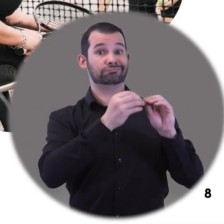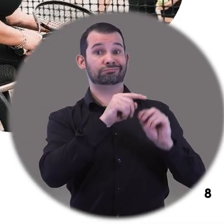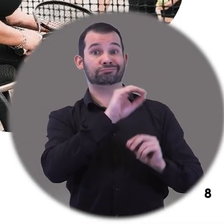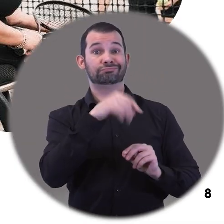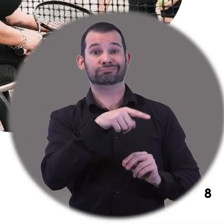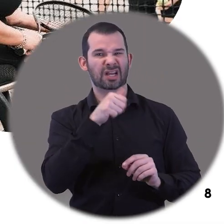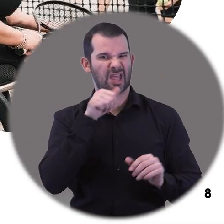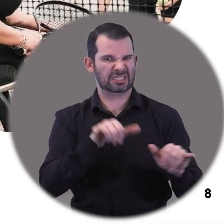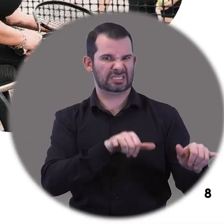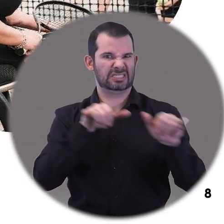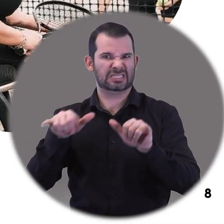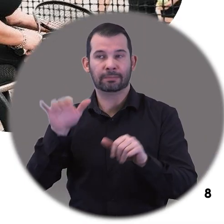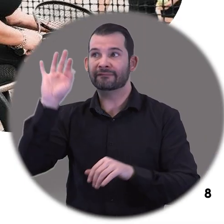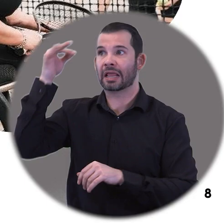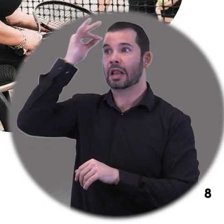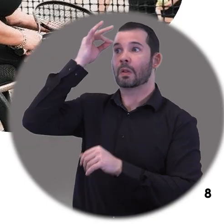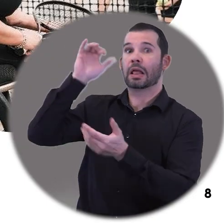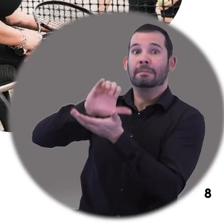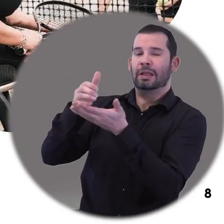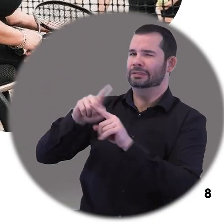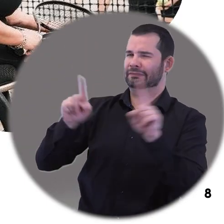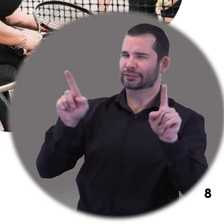are not the same as the federal amounts.